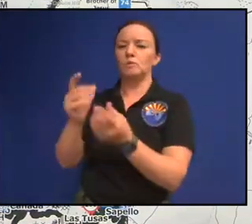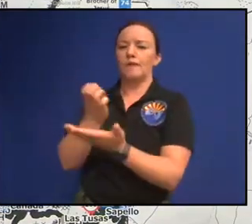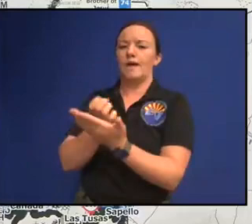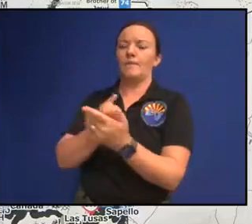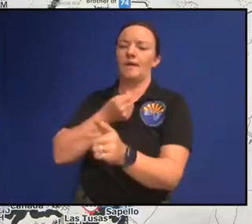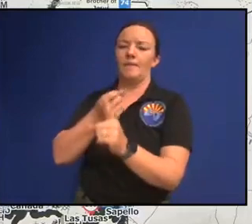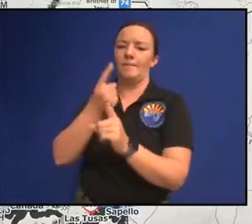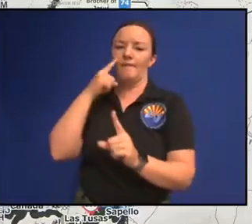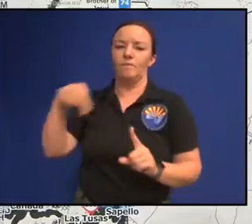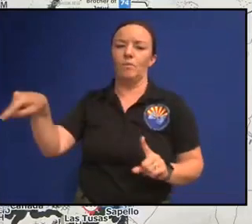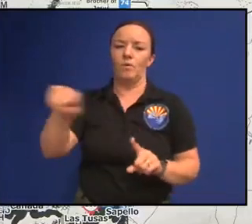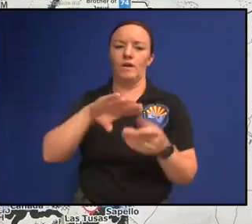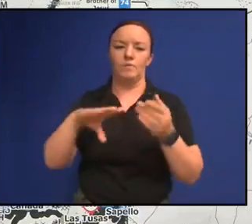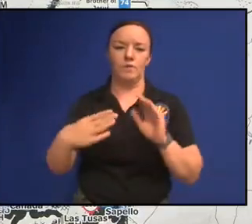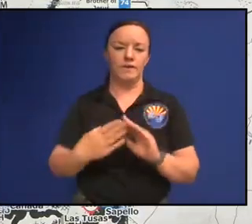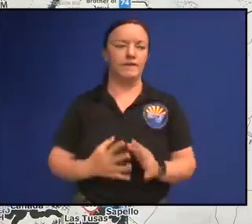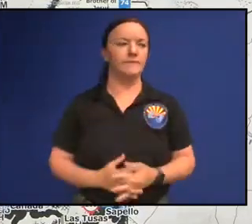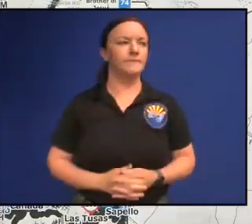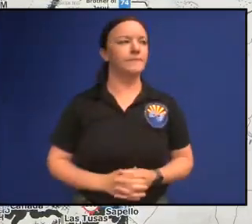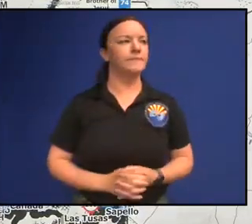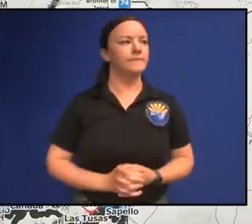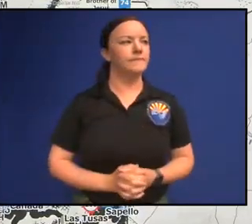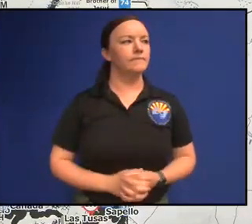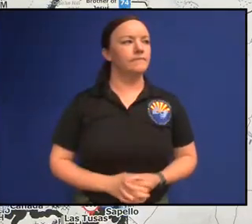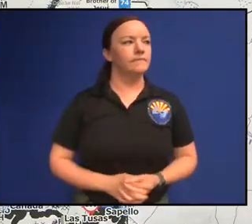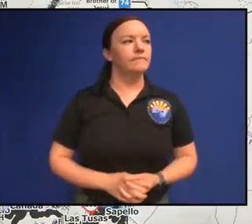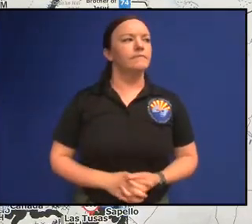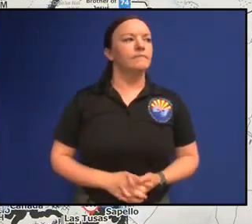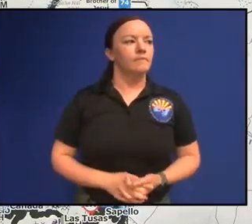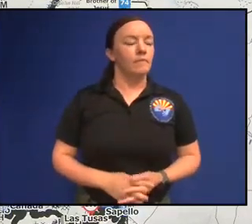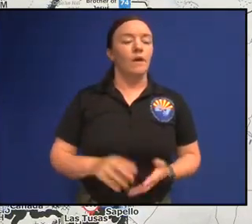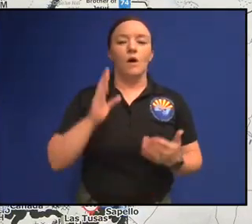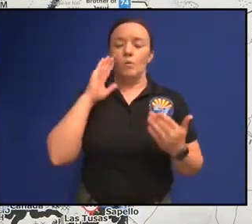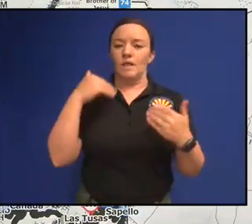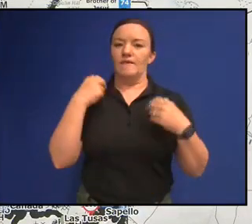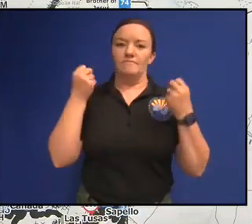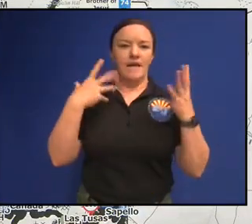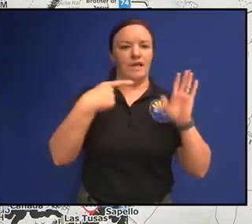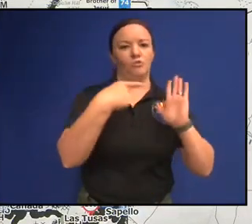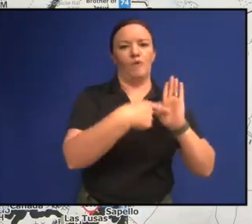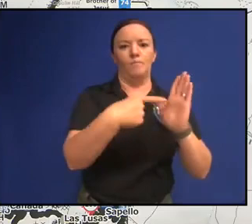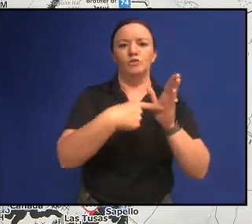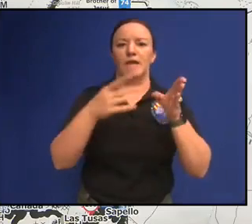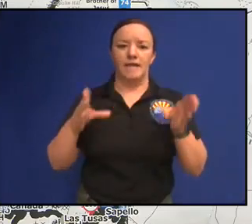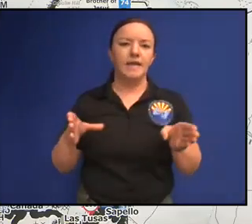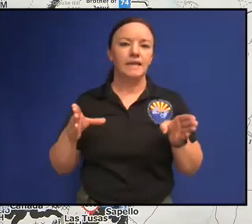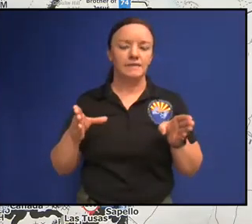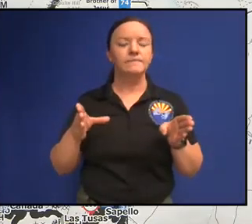THERE WILL BE A LOT OF REPRESENTATIVES THERE, TO ANSWER